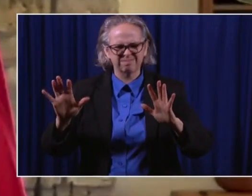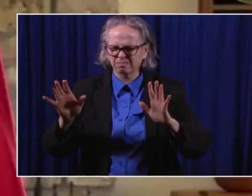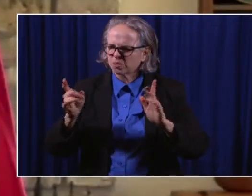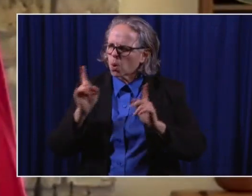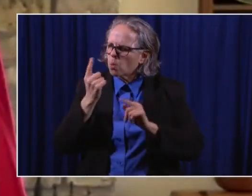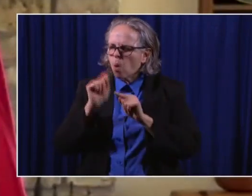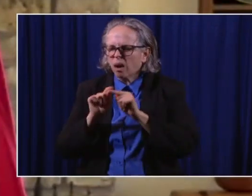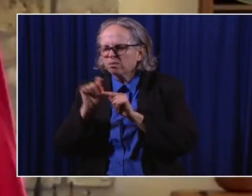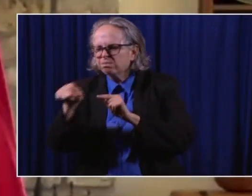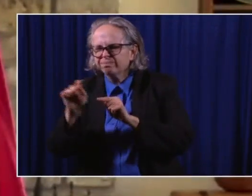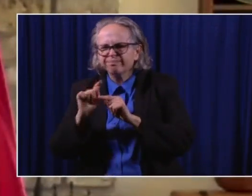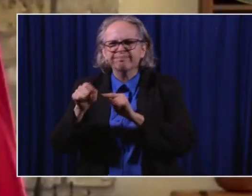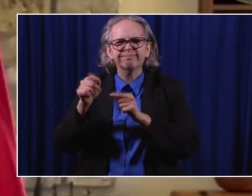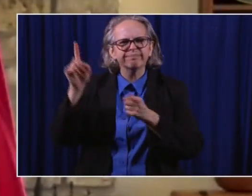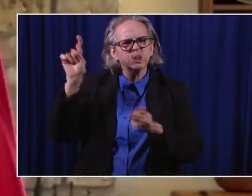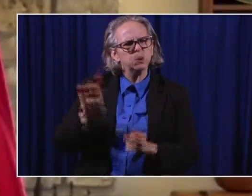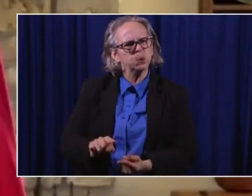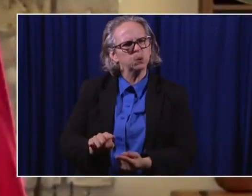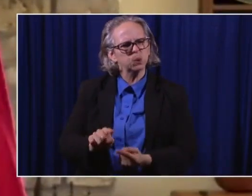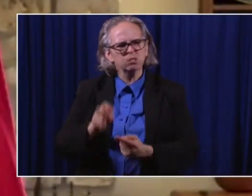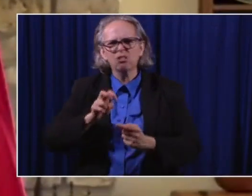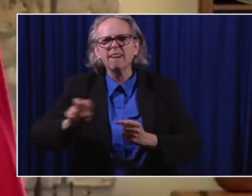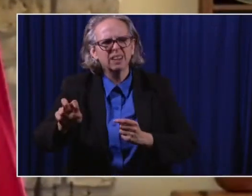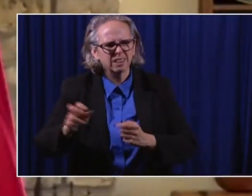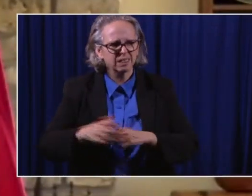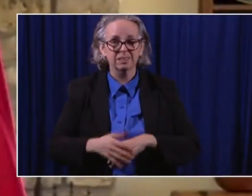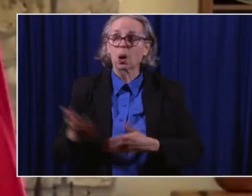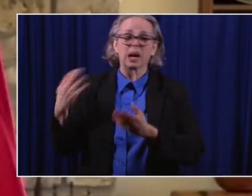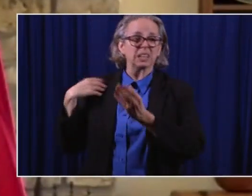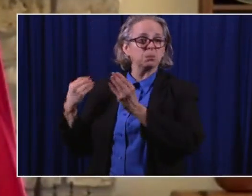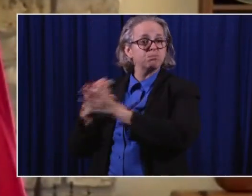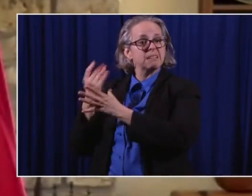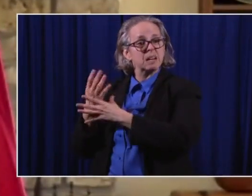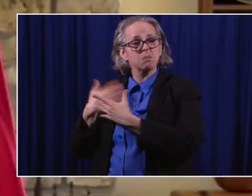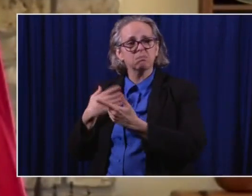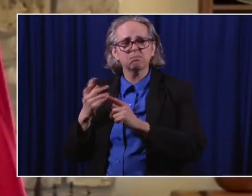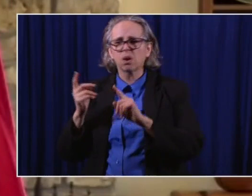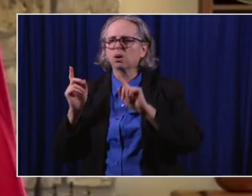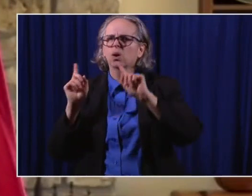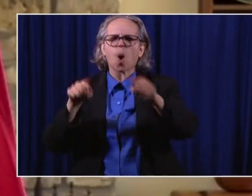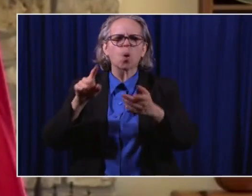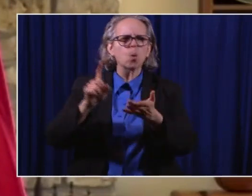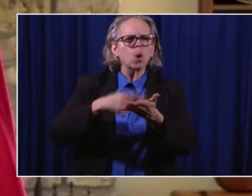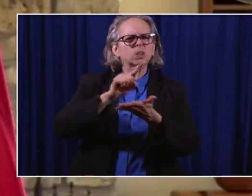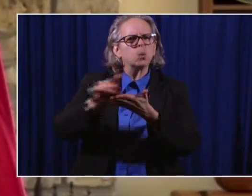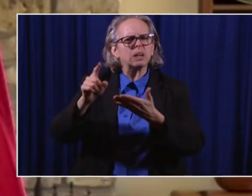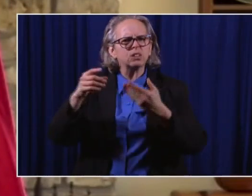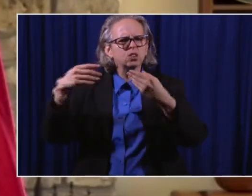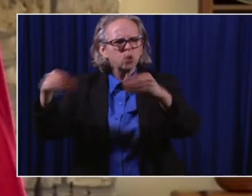WAS TALKING TO SOMEONE THE OTR DAY AND THEY SAID IN THE